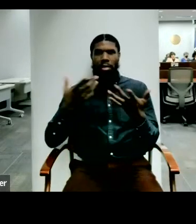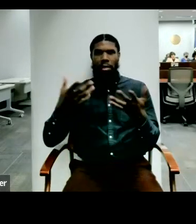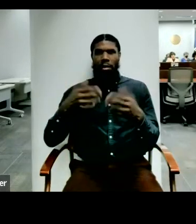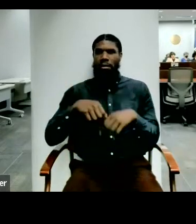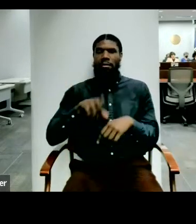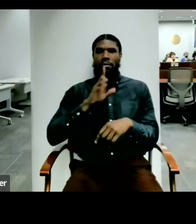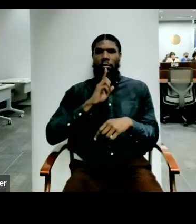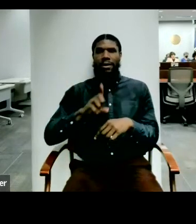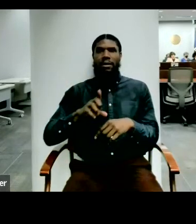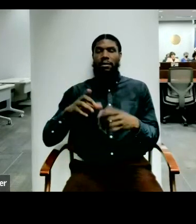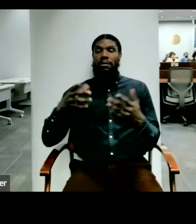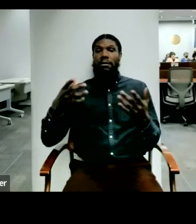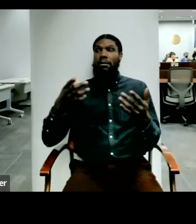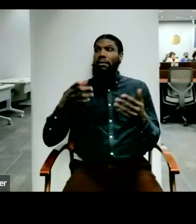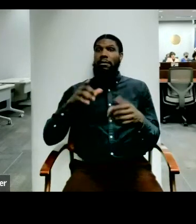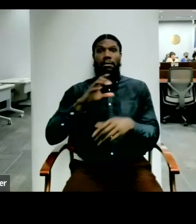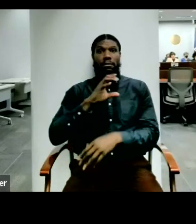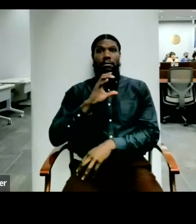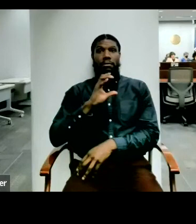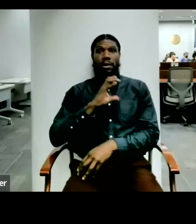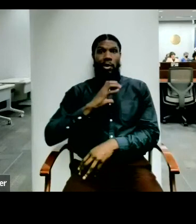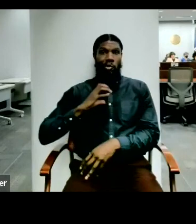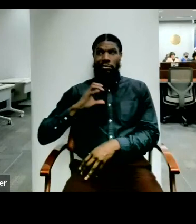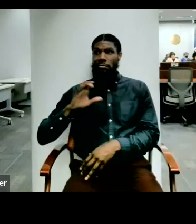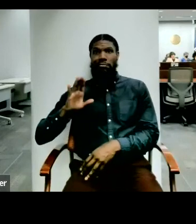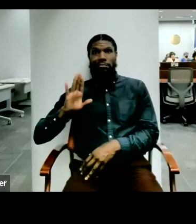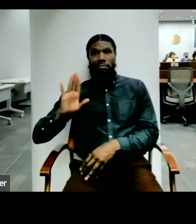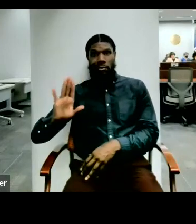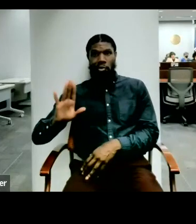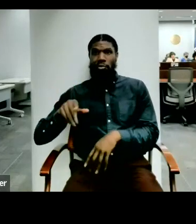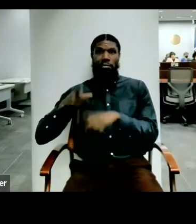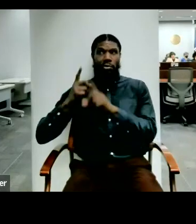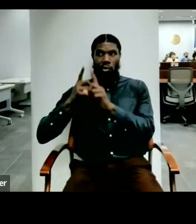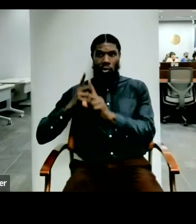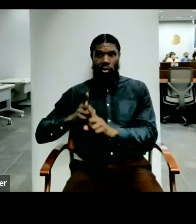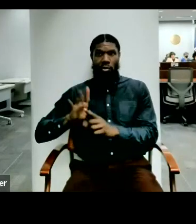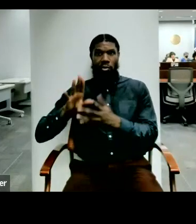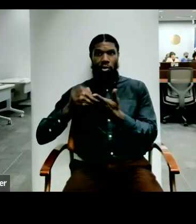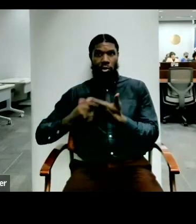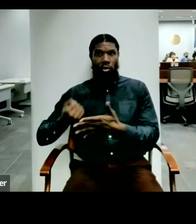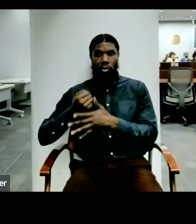Congressional intent and inconsistent with how Congress and courts have interpreted the ADA,